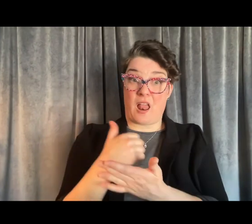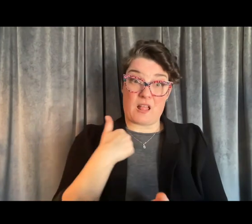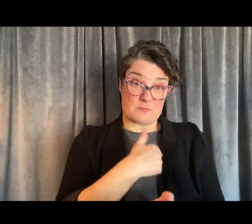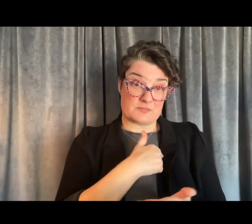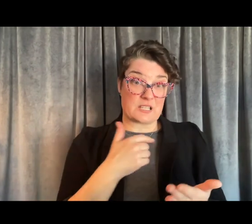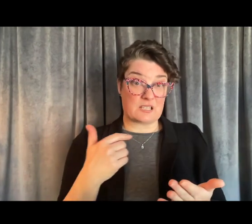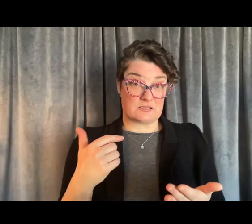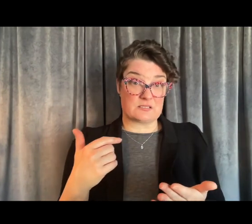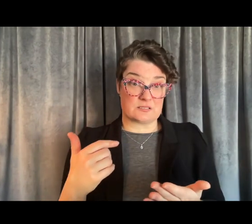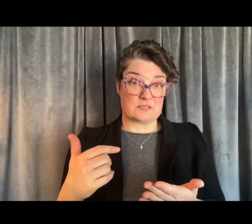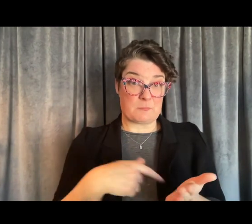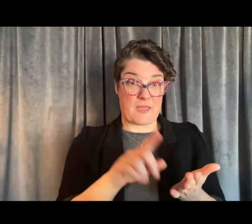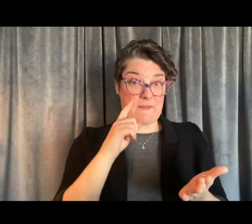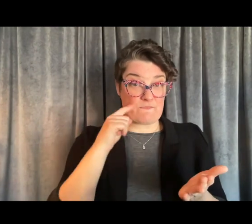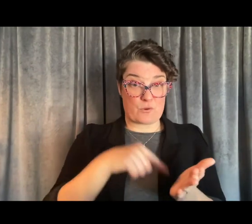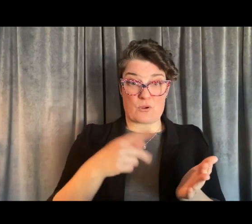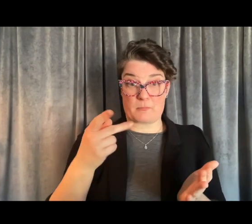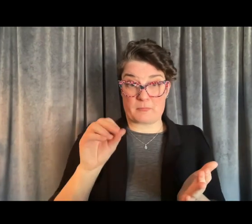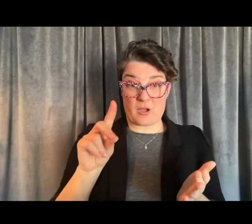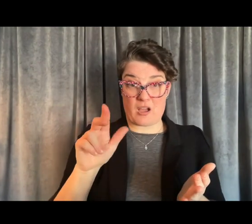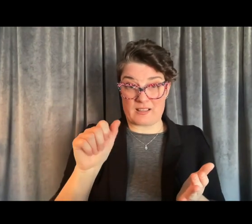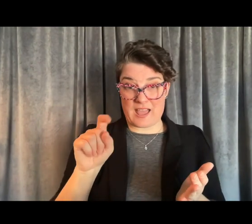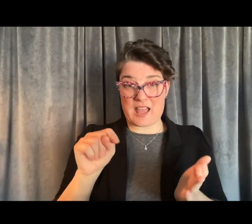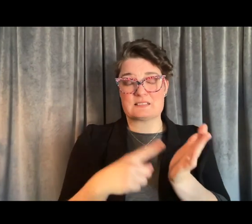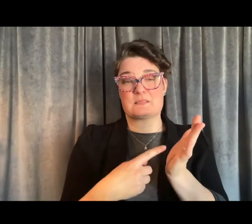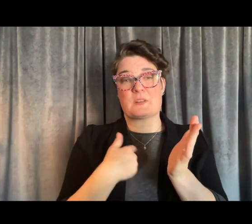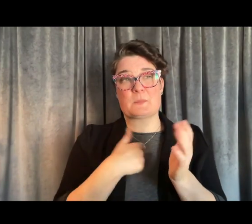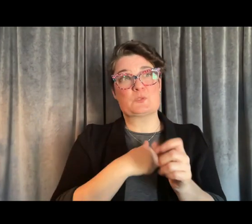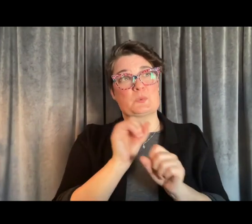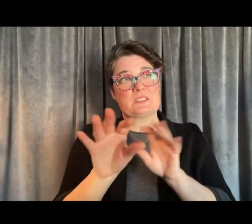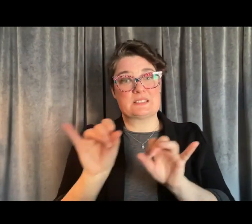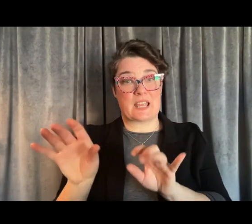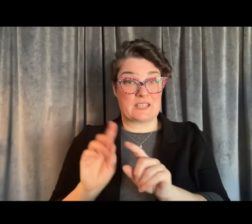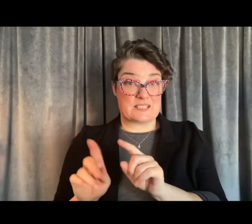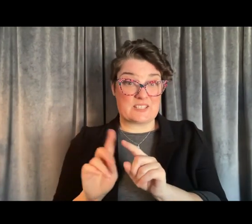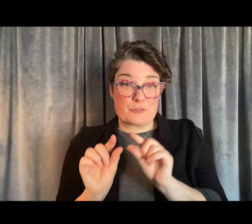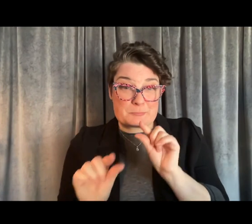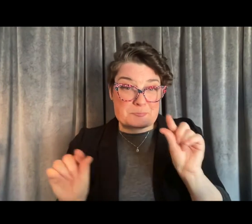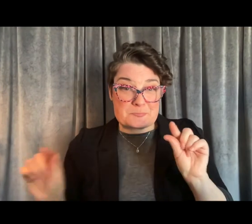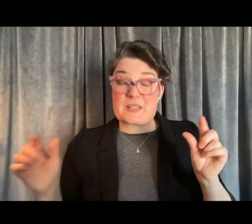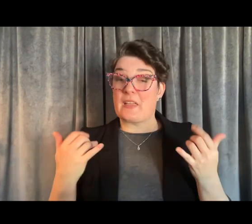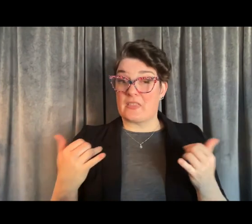We send some extra this and that. Sometimes full recordings of the interviews.